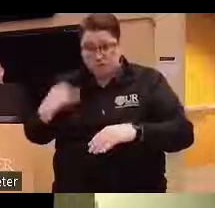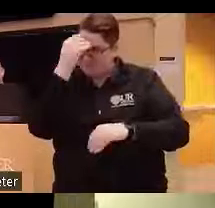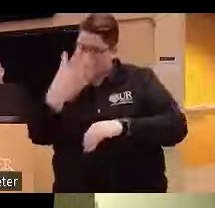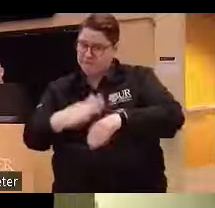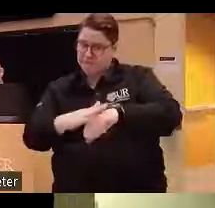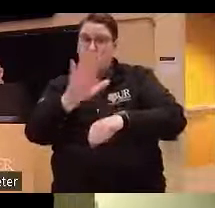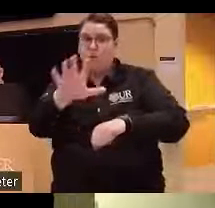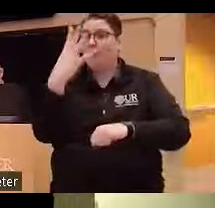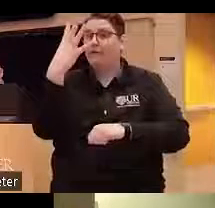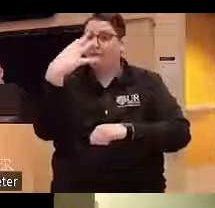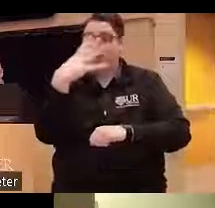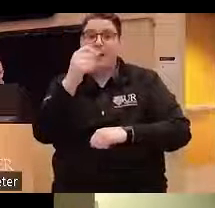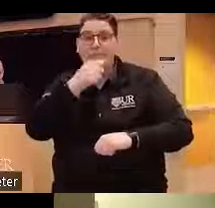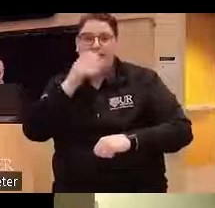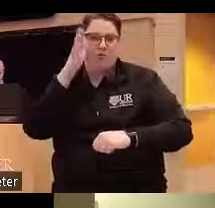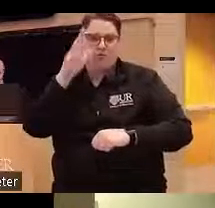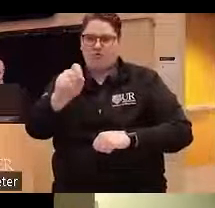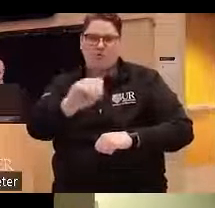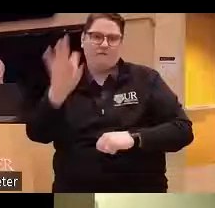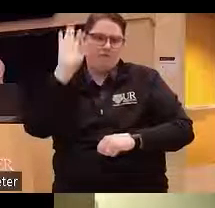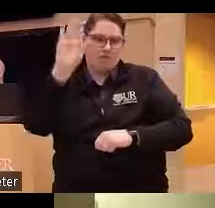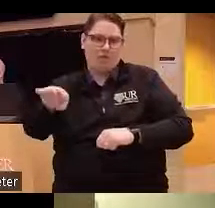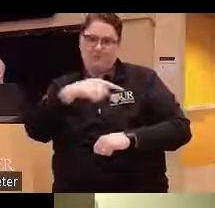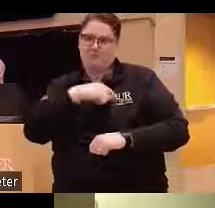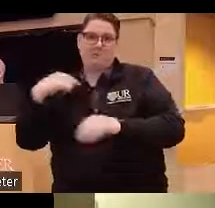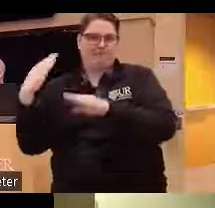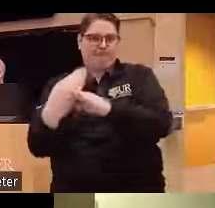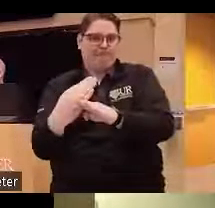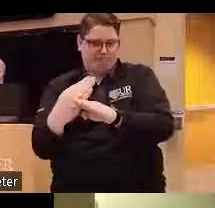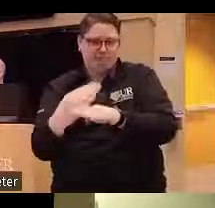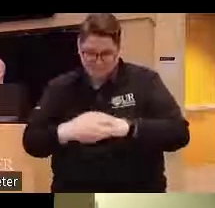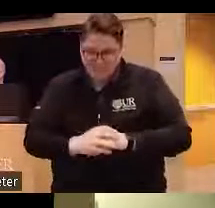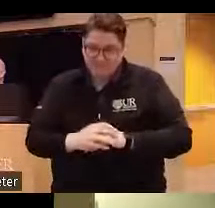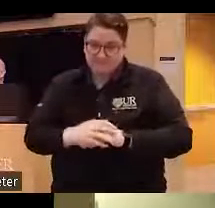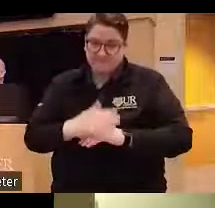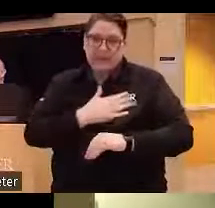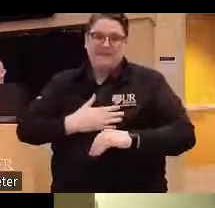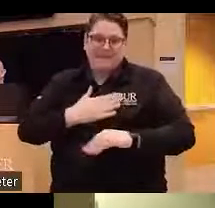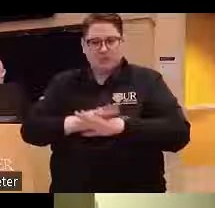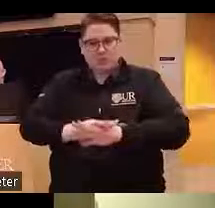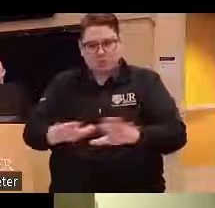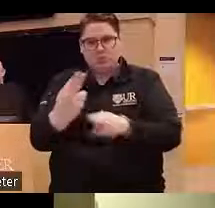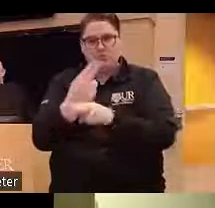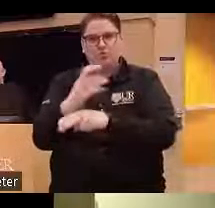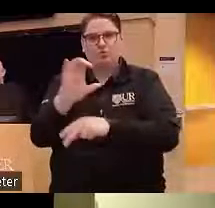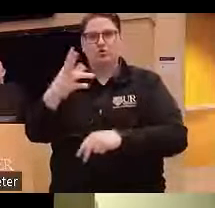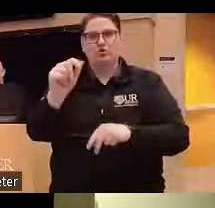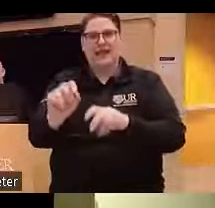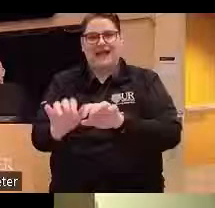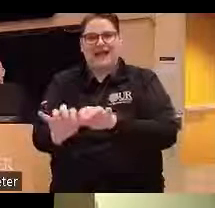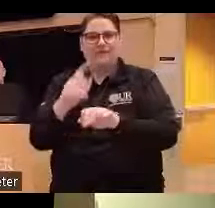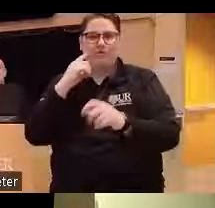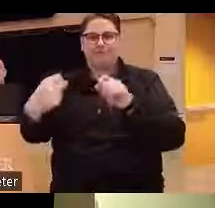throughout the presentation um please do not use the chat function to send messages that's really